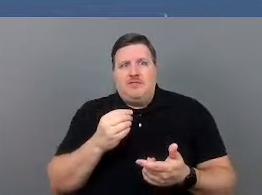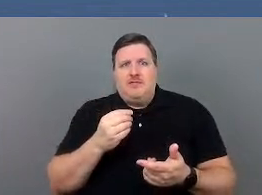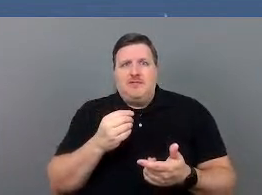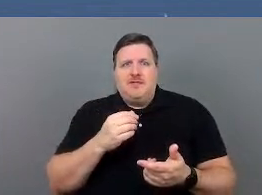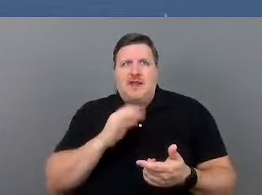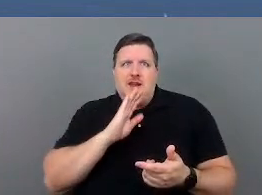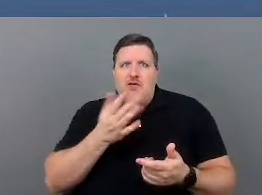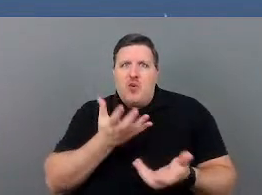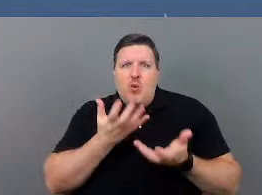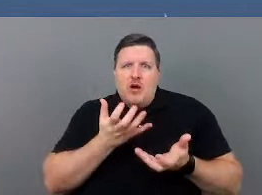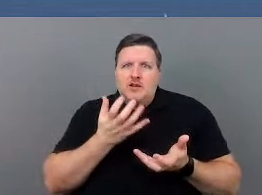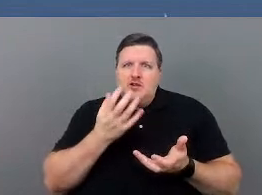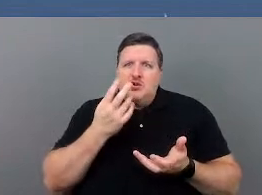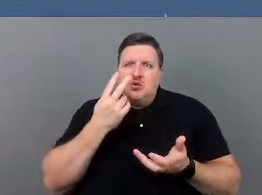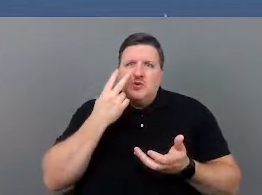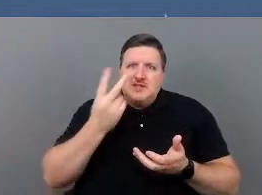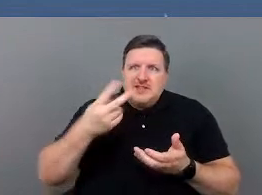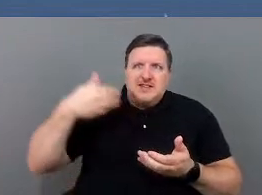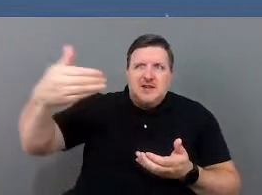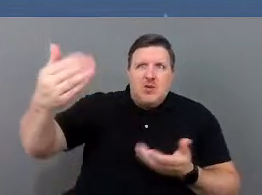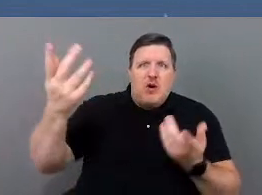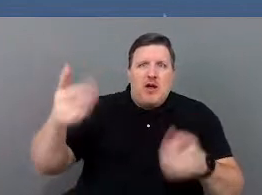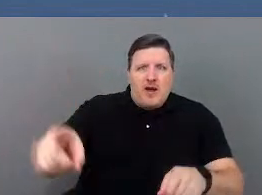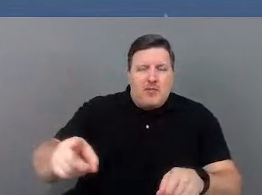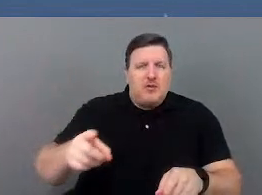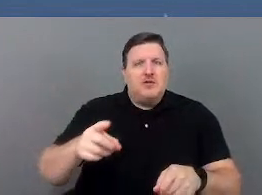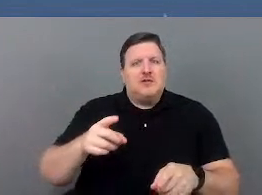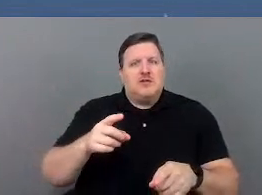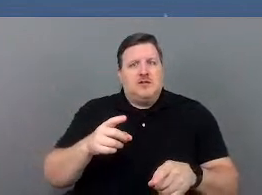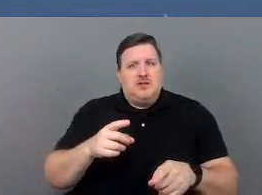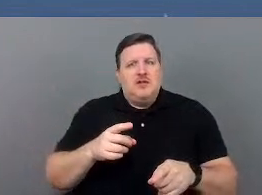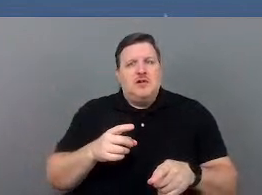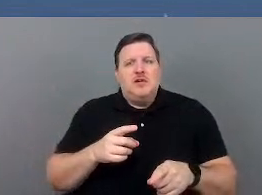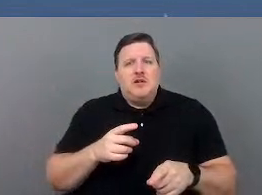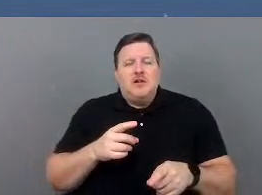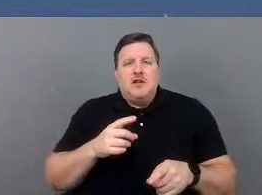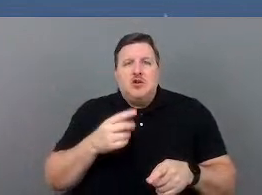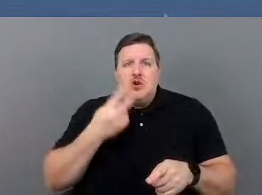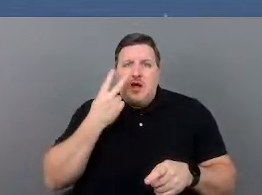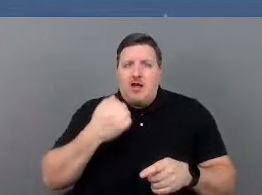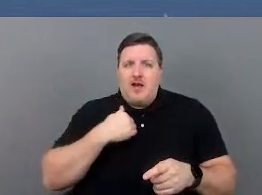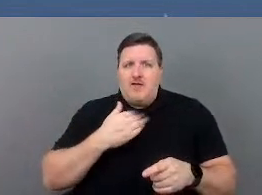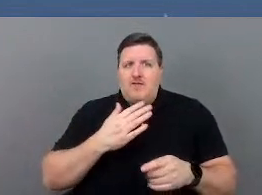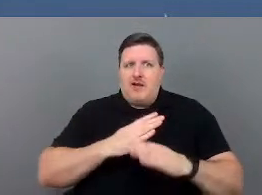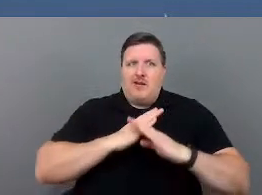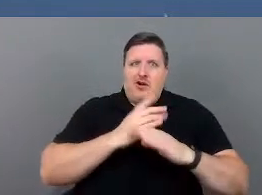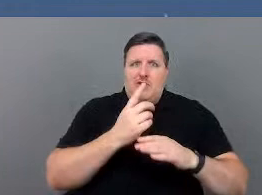AND DISAPPEARS AND SOMEONE TO KICK AROUND IN THE BLOCKS TO GET HOT. NO PUN INTENDED AND I'M NOT AN EXPERT NOR DETECTIVE BUT